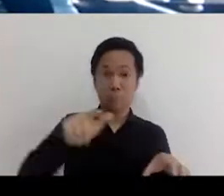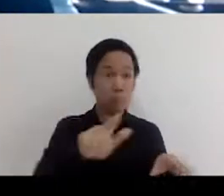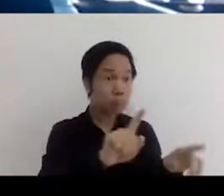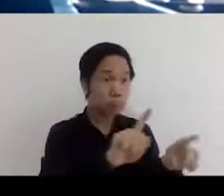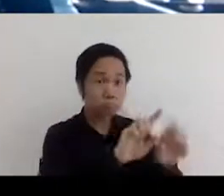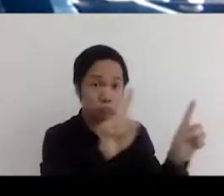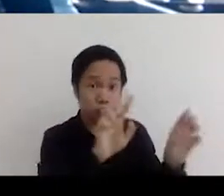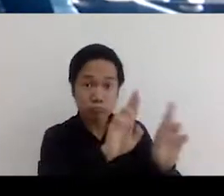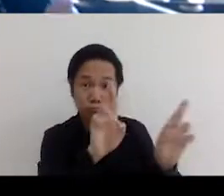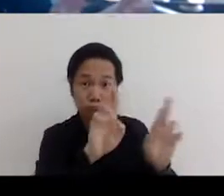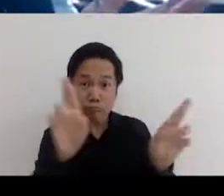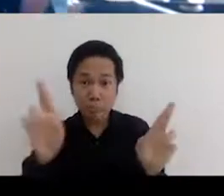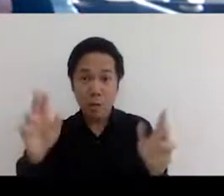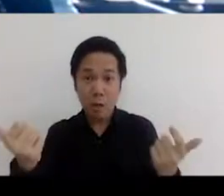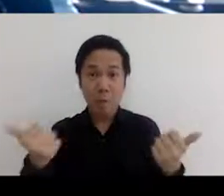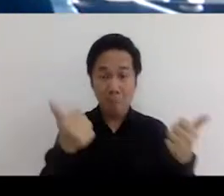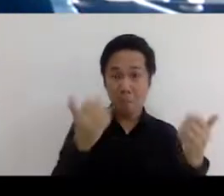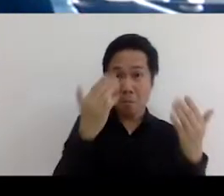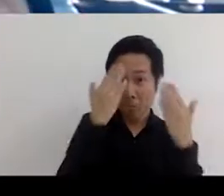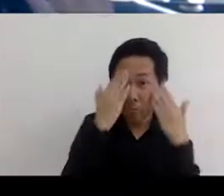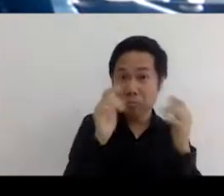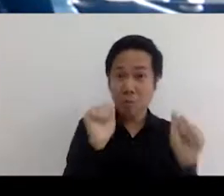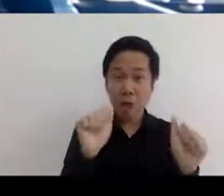As you know with COVID, we have to quarantine people,